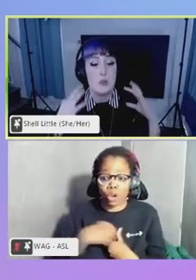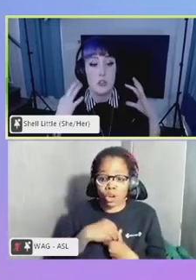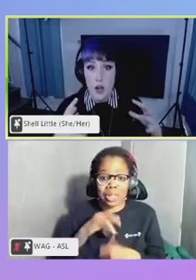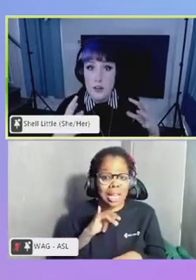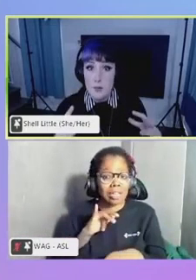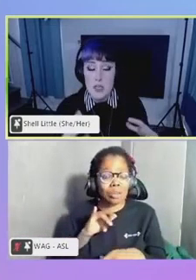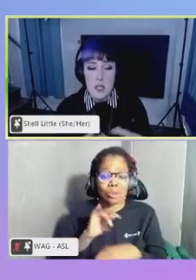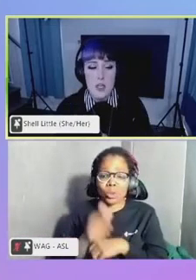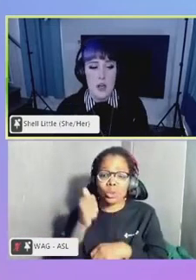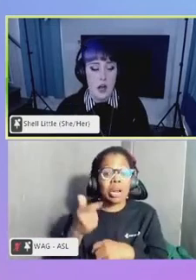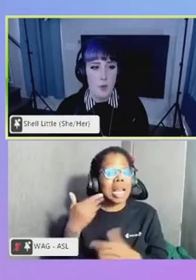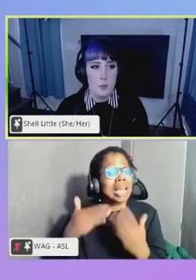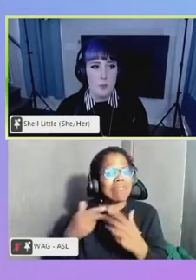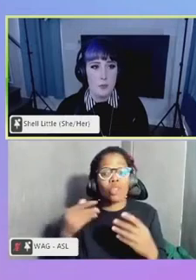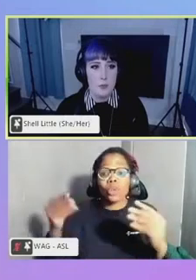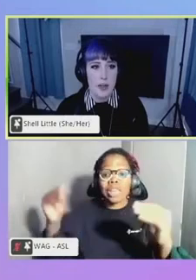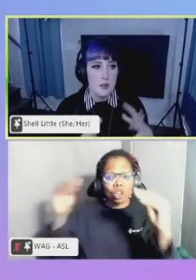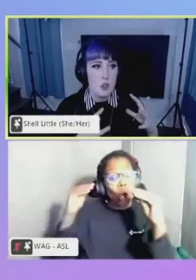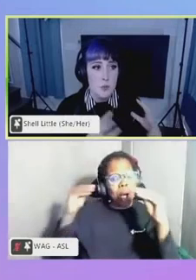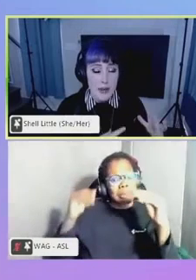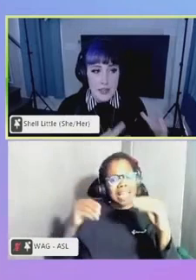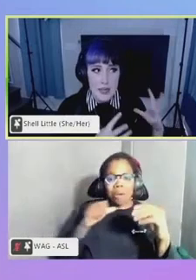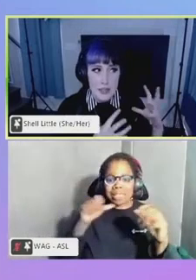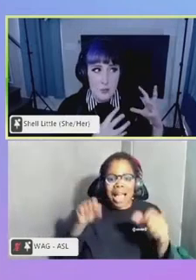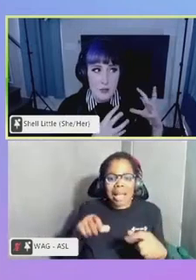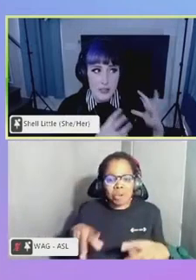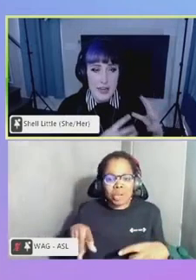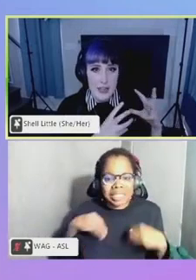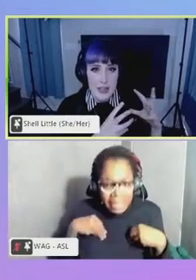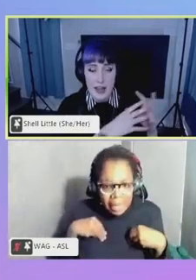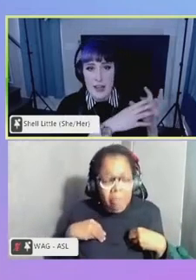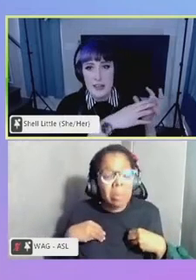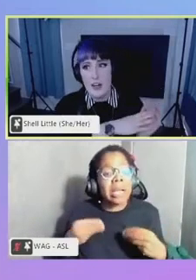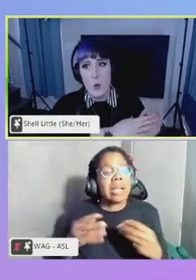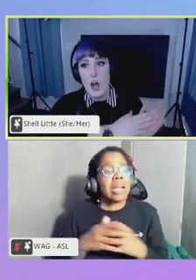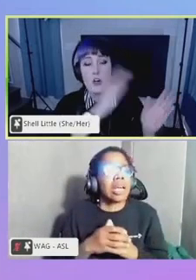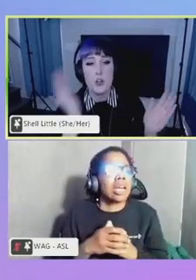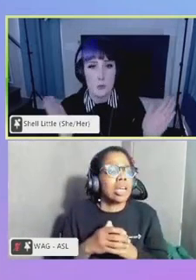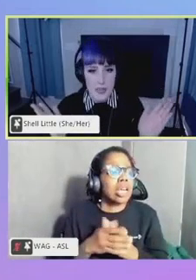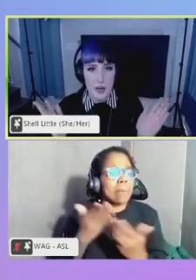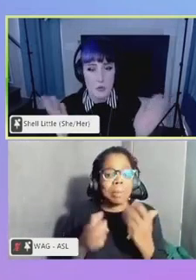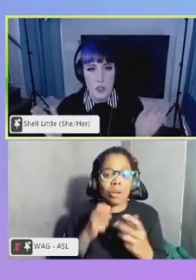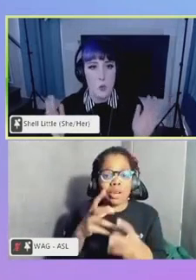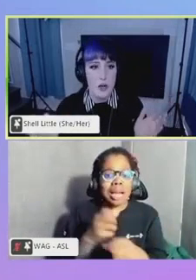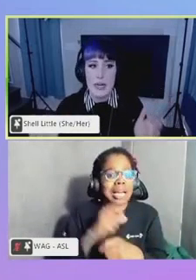failed. To try to teach me to, you know, learning to take de L. You need. You need to learning to take the letter L in accessibility and I wish I would have been able to